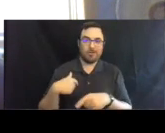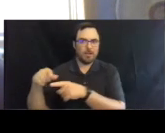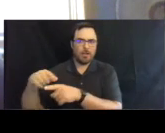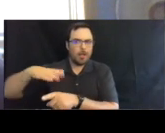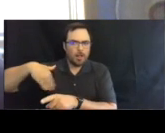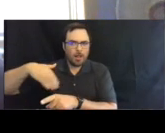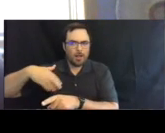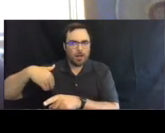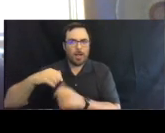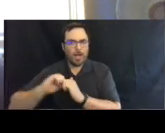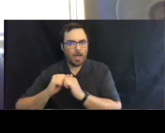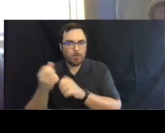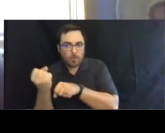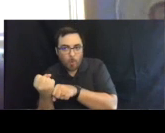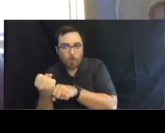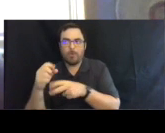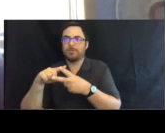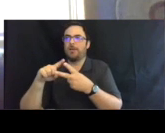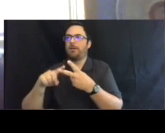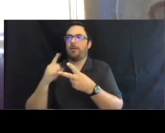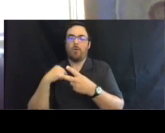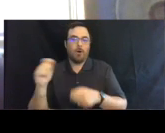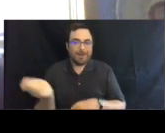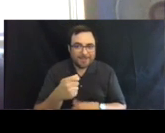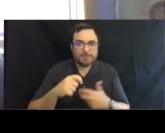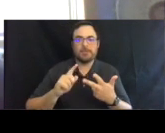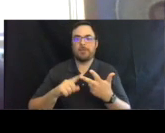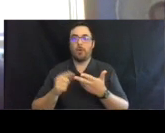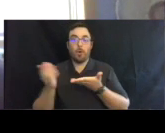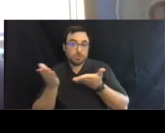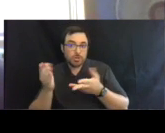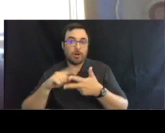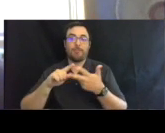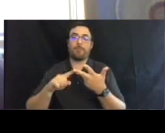hold the racket or hit the ball or do a serve or talked about the rules